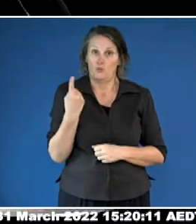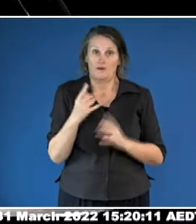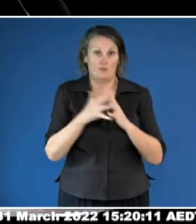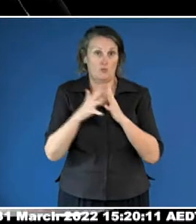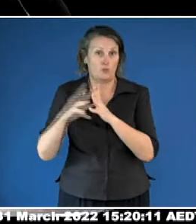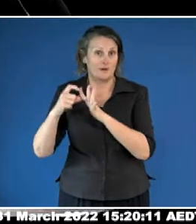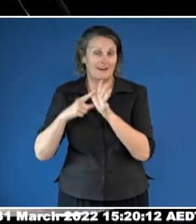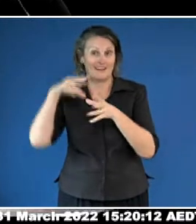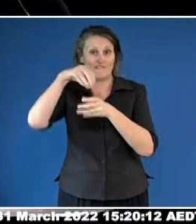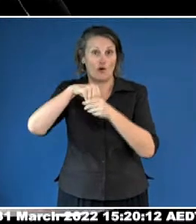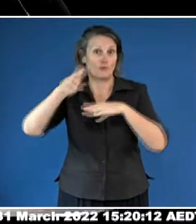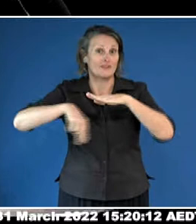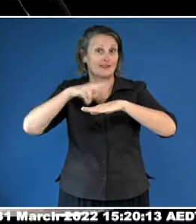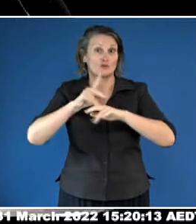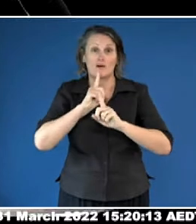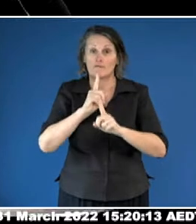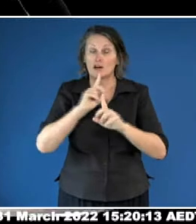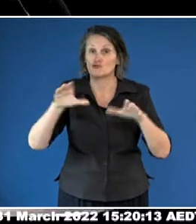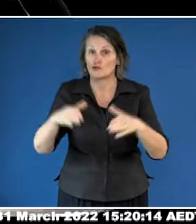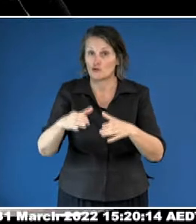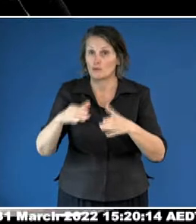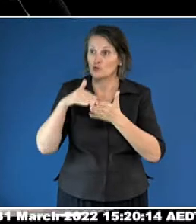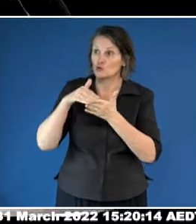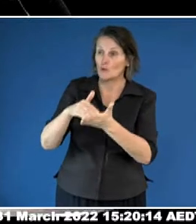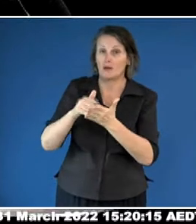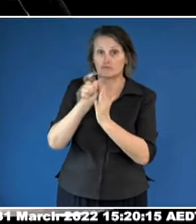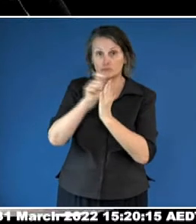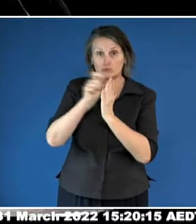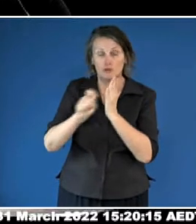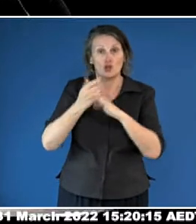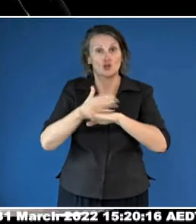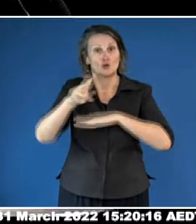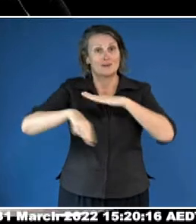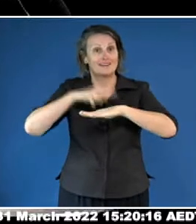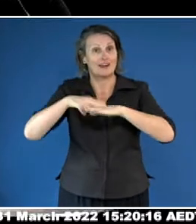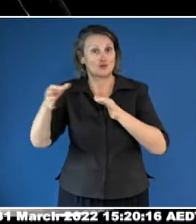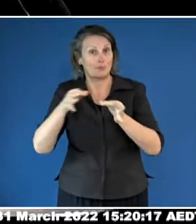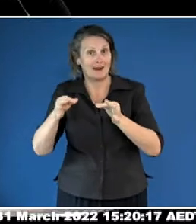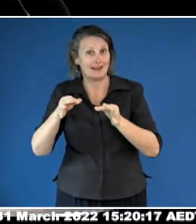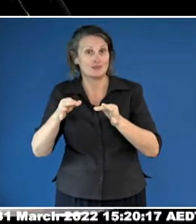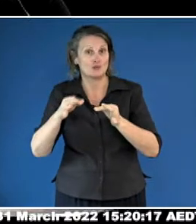develop the new National Plan to Reduce Violence against Women and their Children. And I would just like to say how hard we have worked.